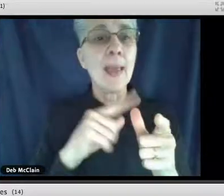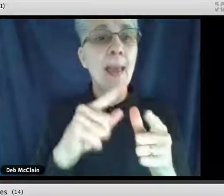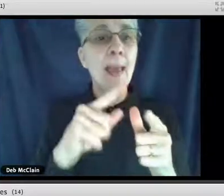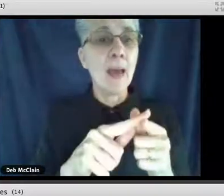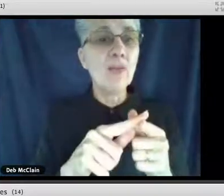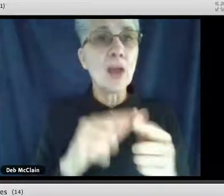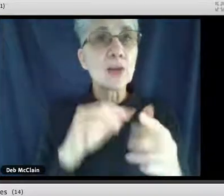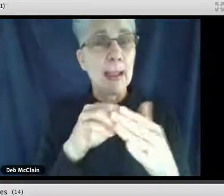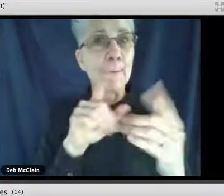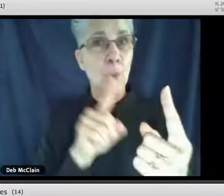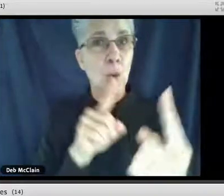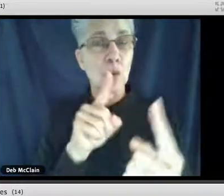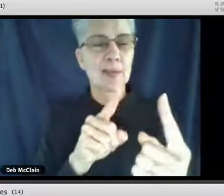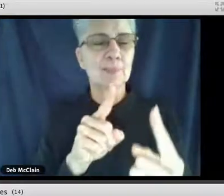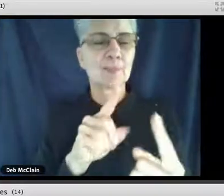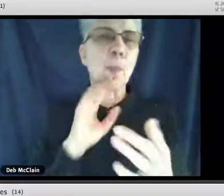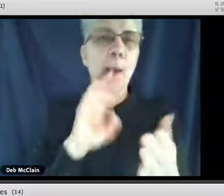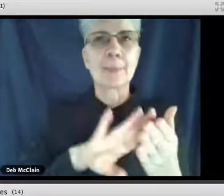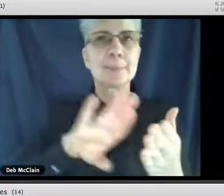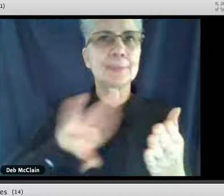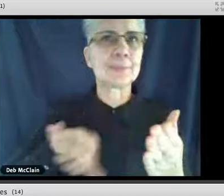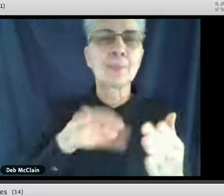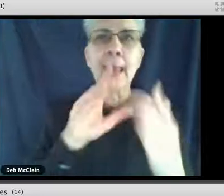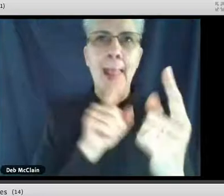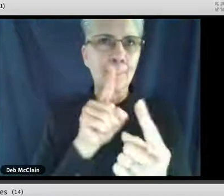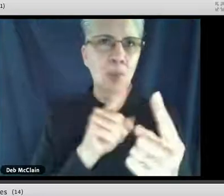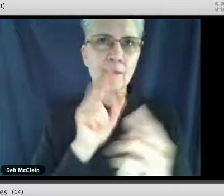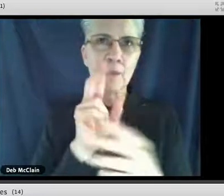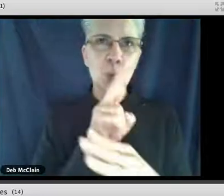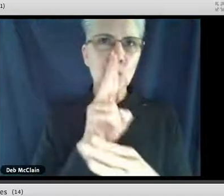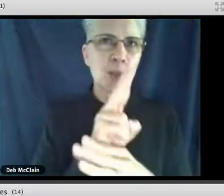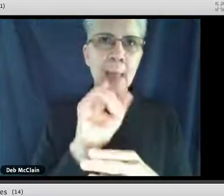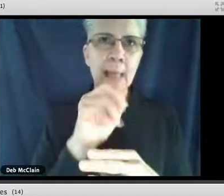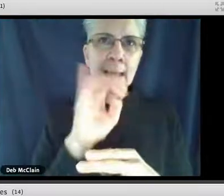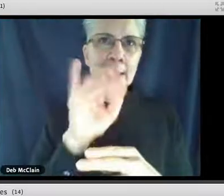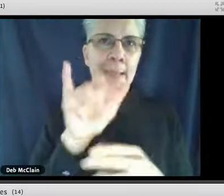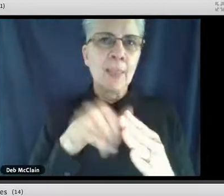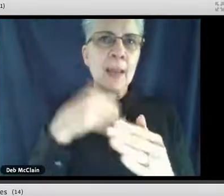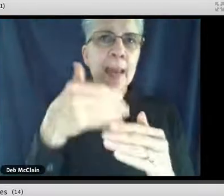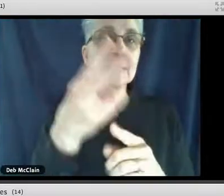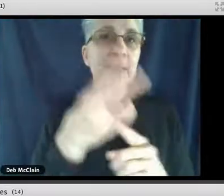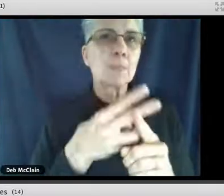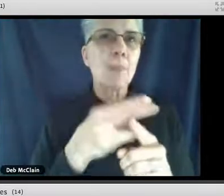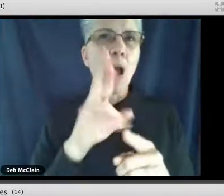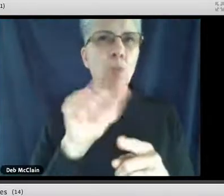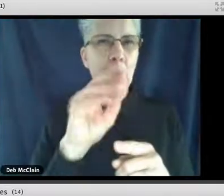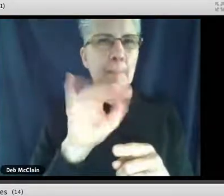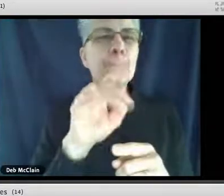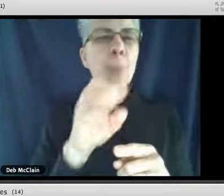We can probably cross in-person off our list if you're doing any usability in the next 6 months, but remote is going to be key.